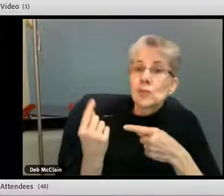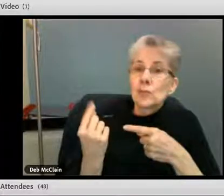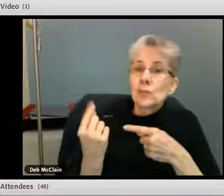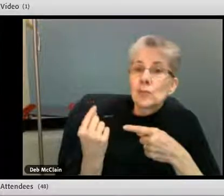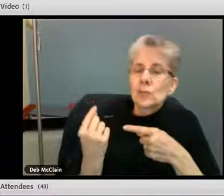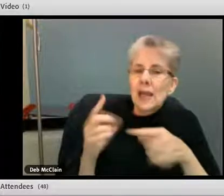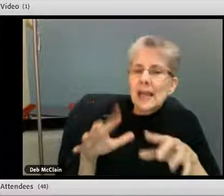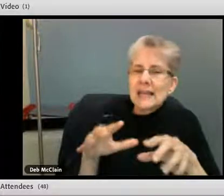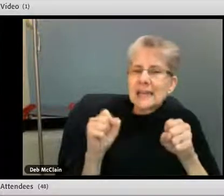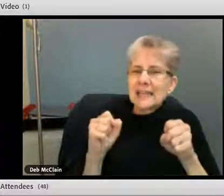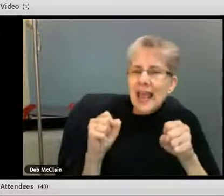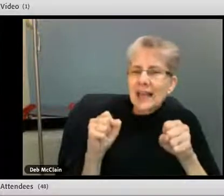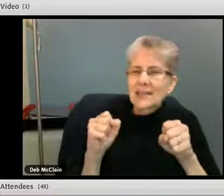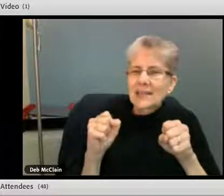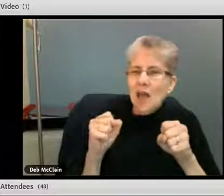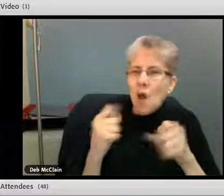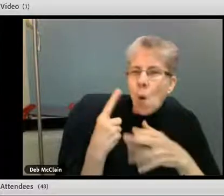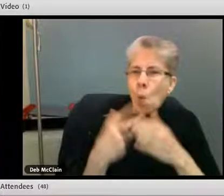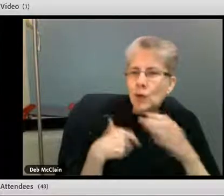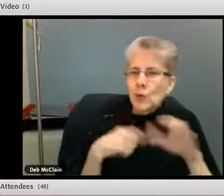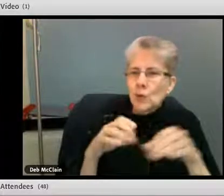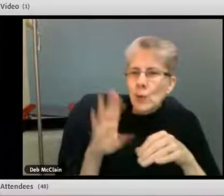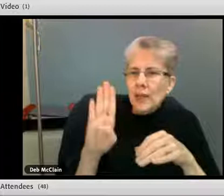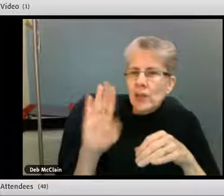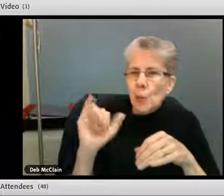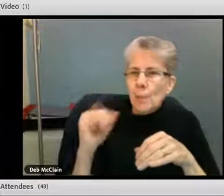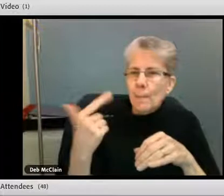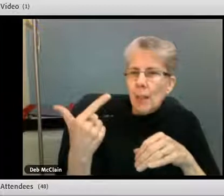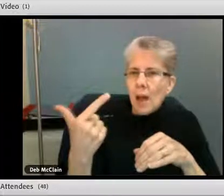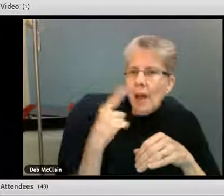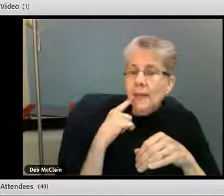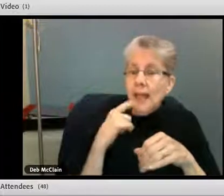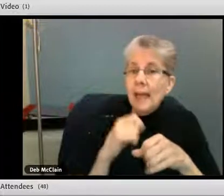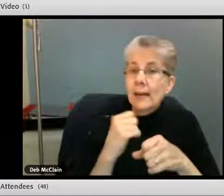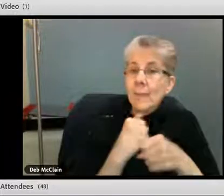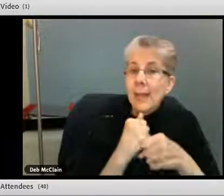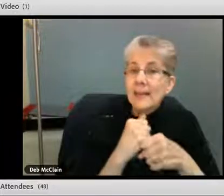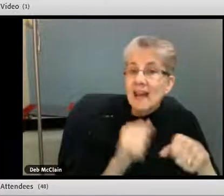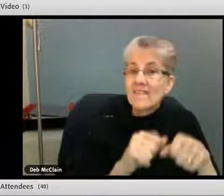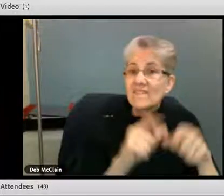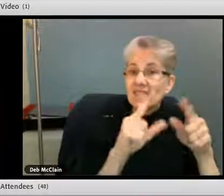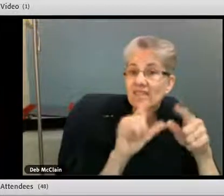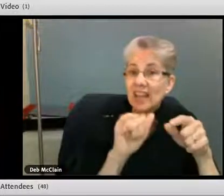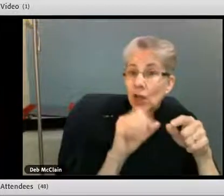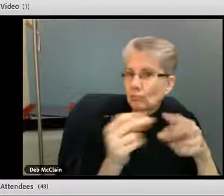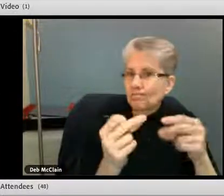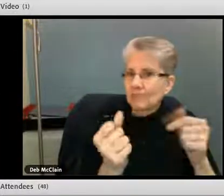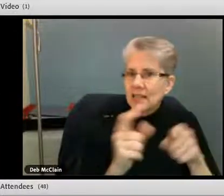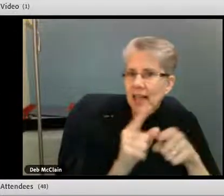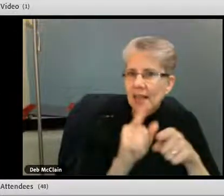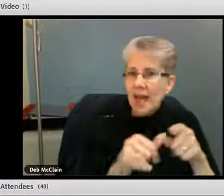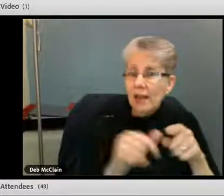and makes videos out of it. Just like that. Or your Powerpoint. So I can upload my Powerpoint.